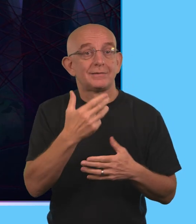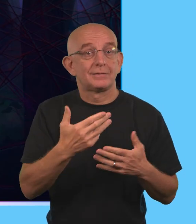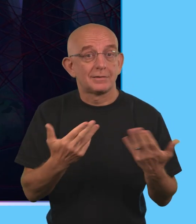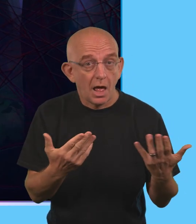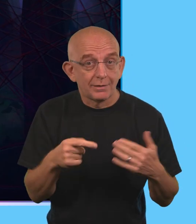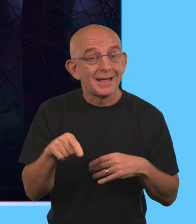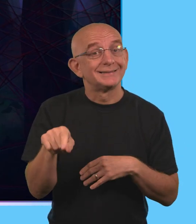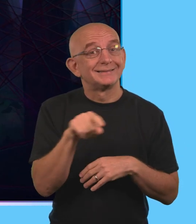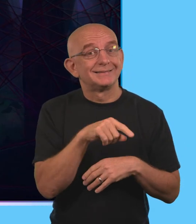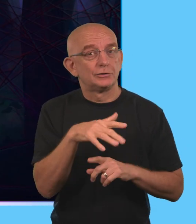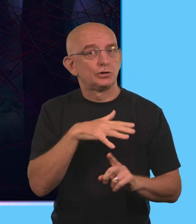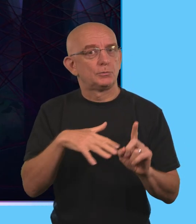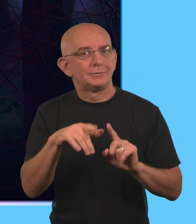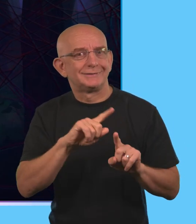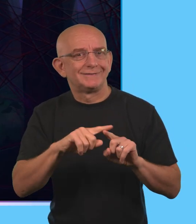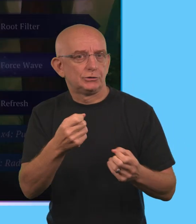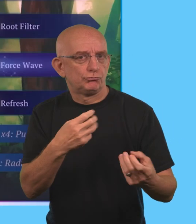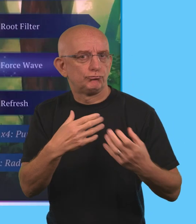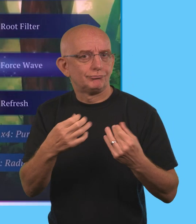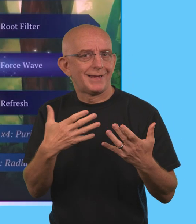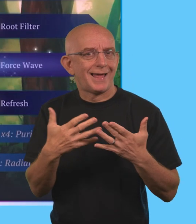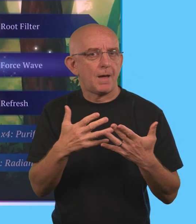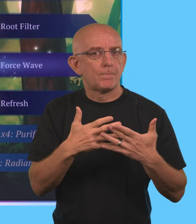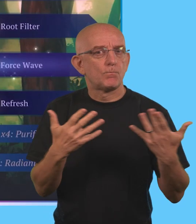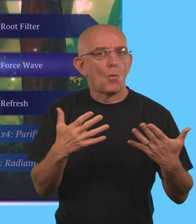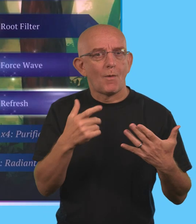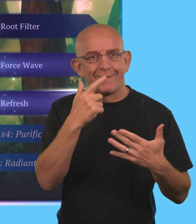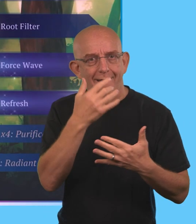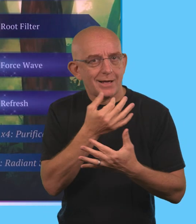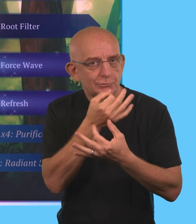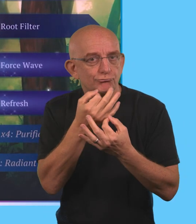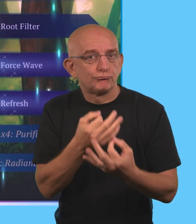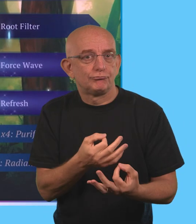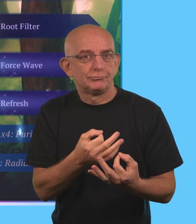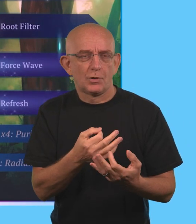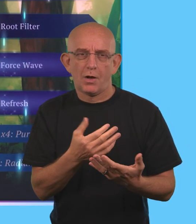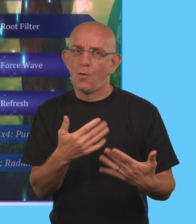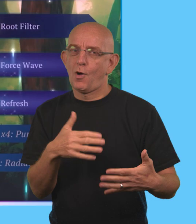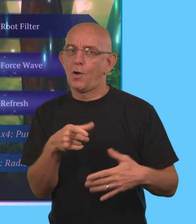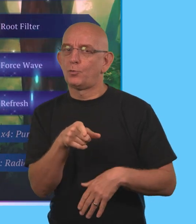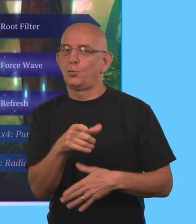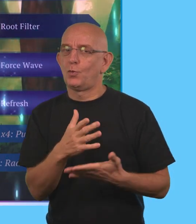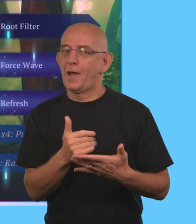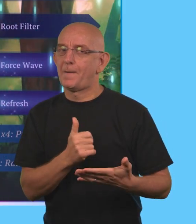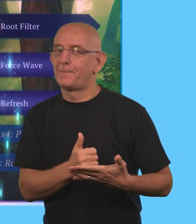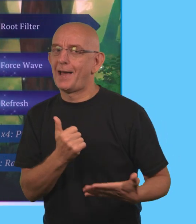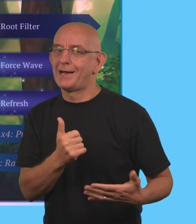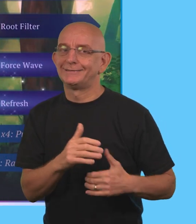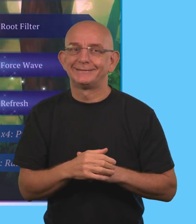always taking community suggestions for ways to make the game even more inviting. Wow, you're amazing.